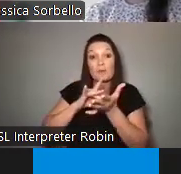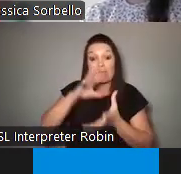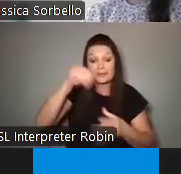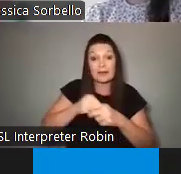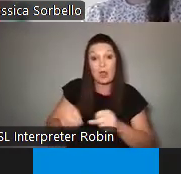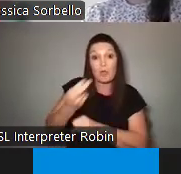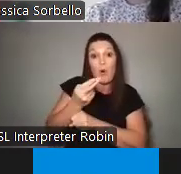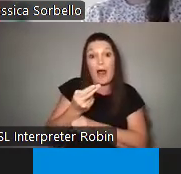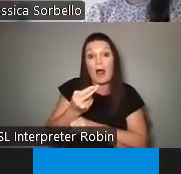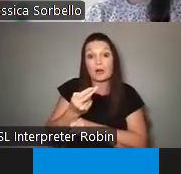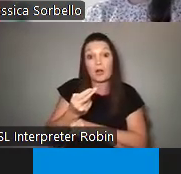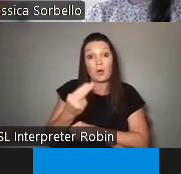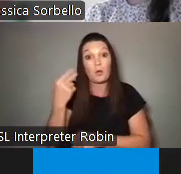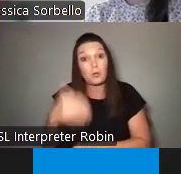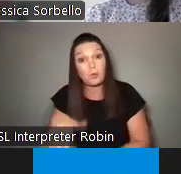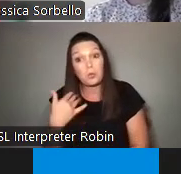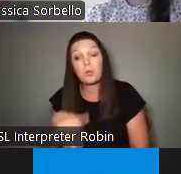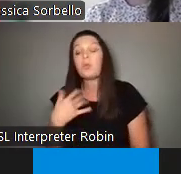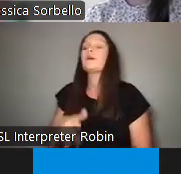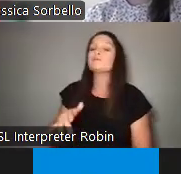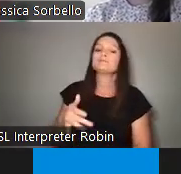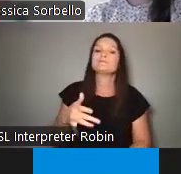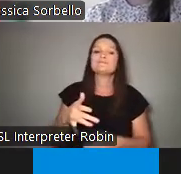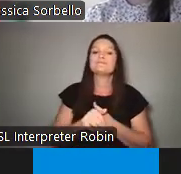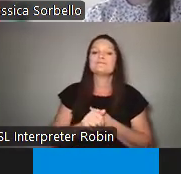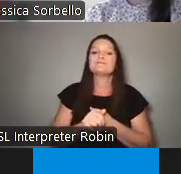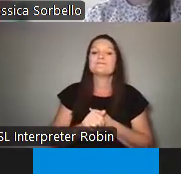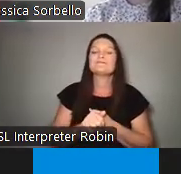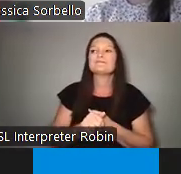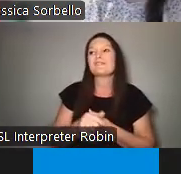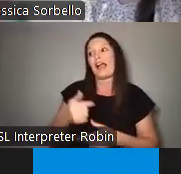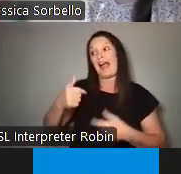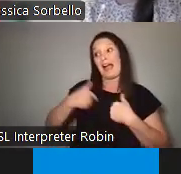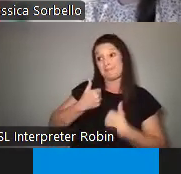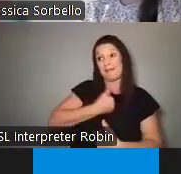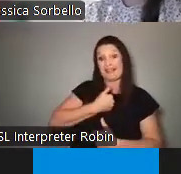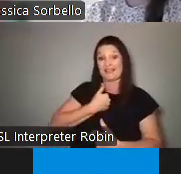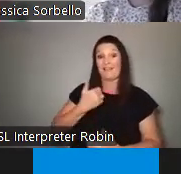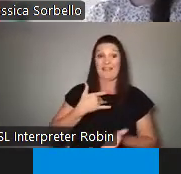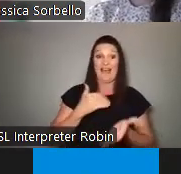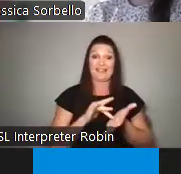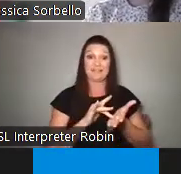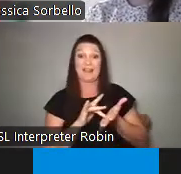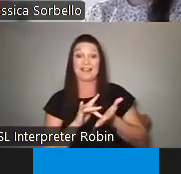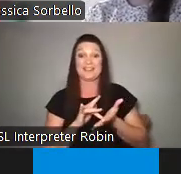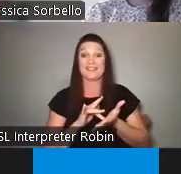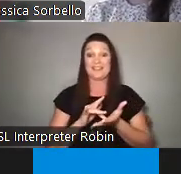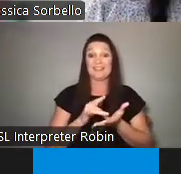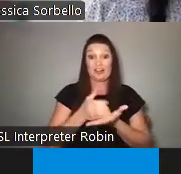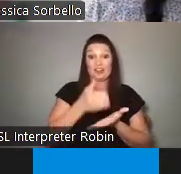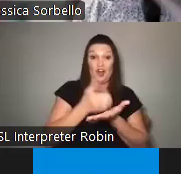I do. Jars of medication that just have been sitting in the medicine cabinet not used. So for me personally it was